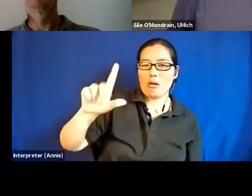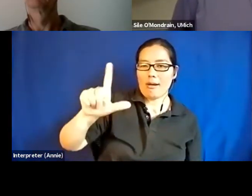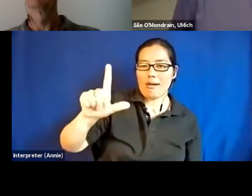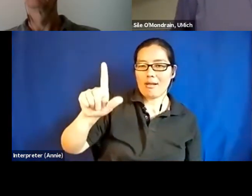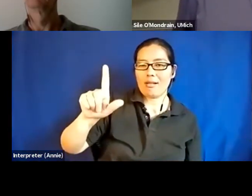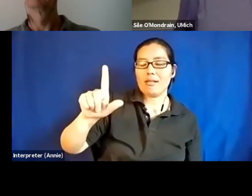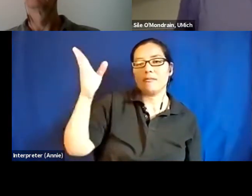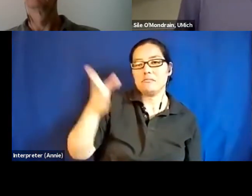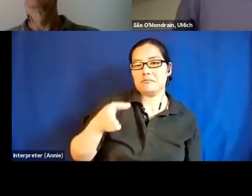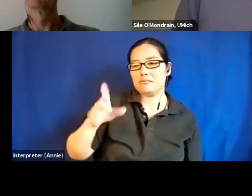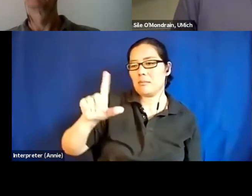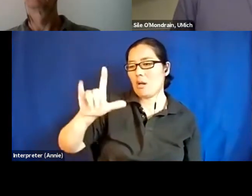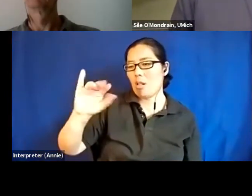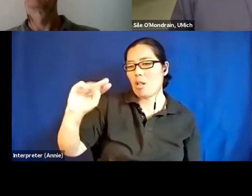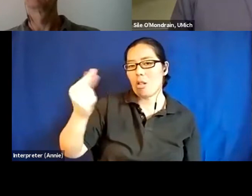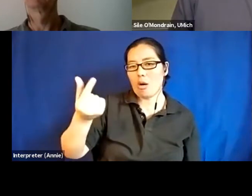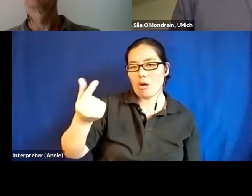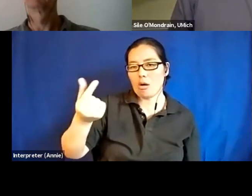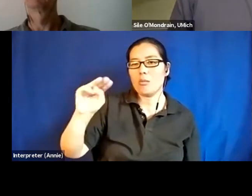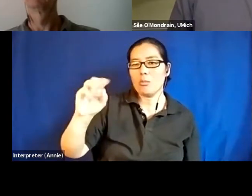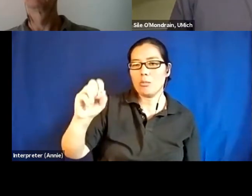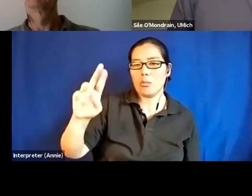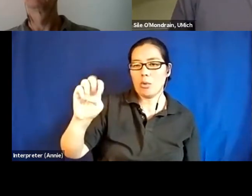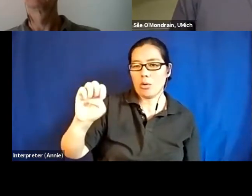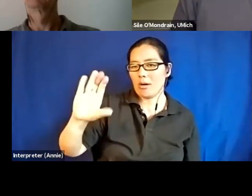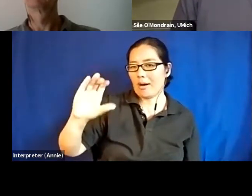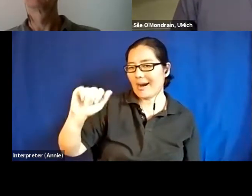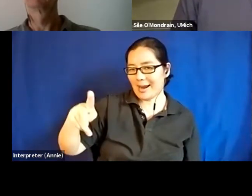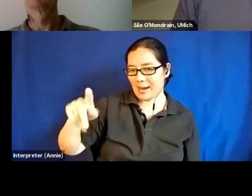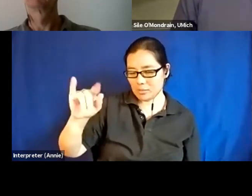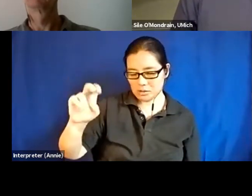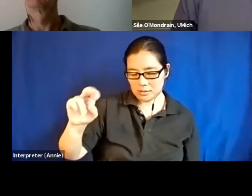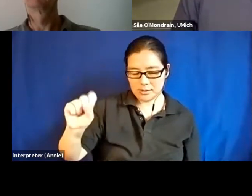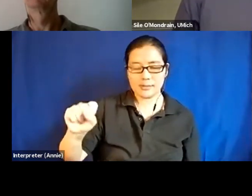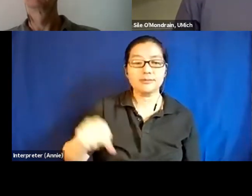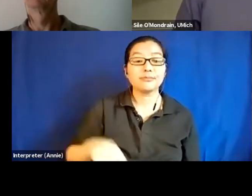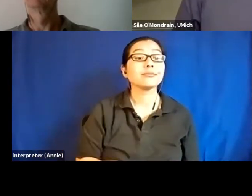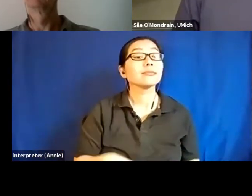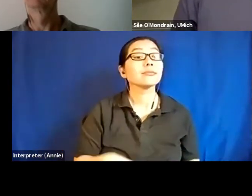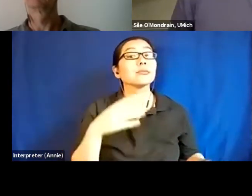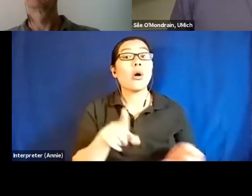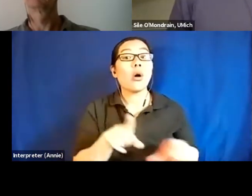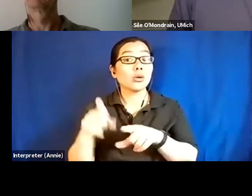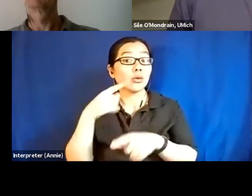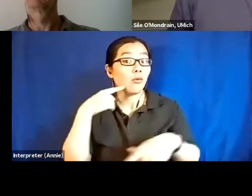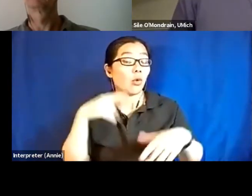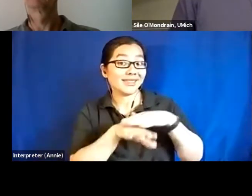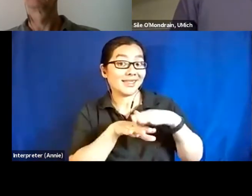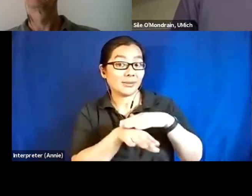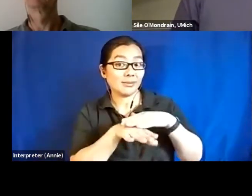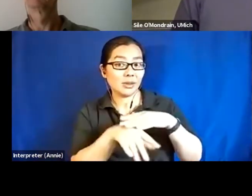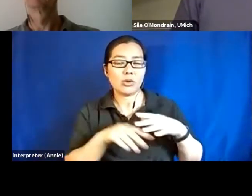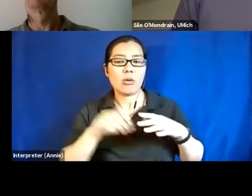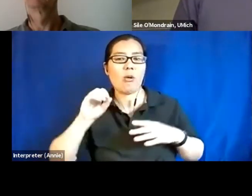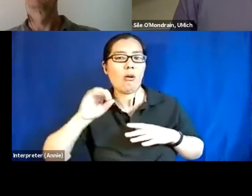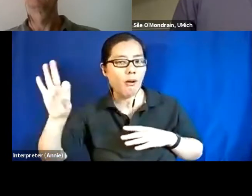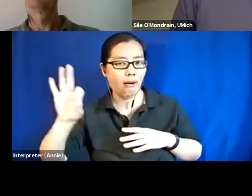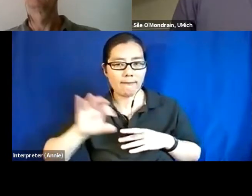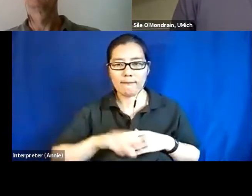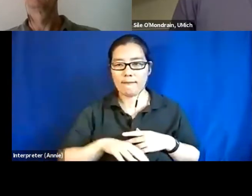. For a better access we have turned off the chat today. However, we encourage you to use the Q&A box as if it's a